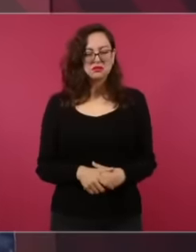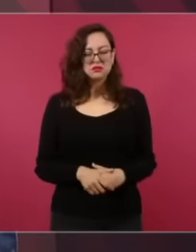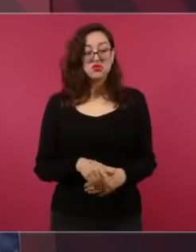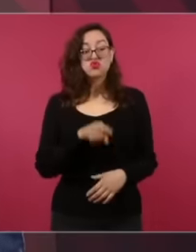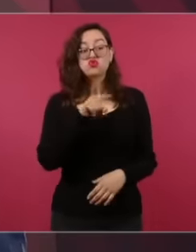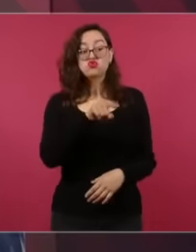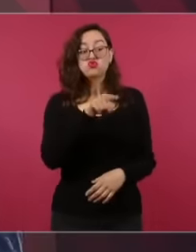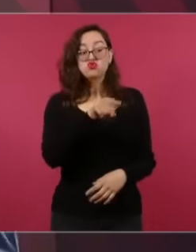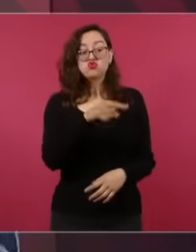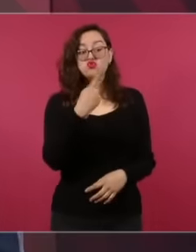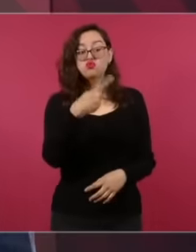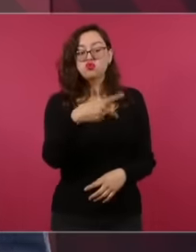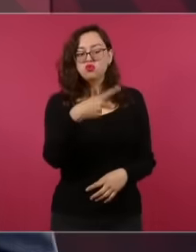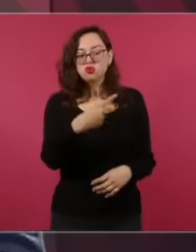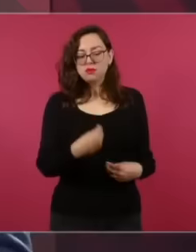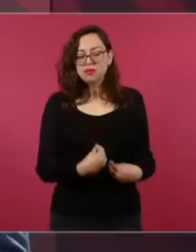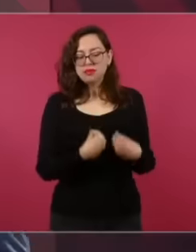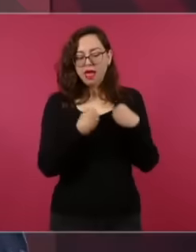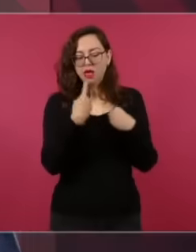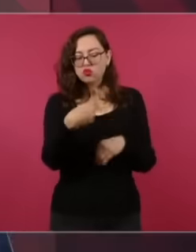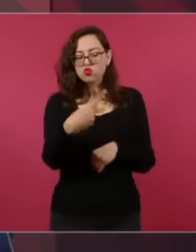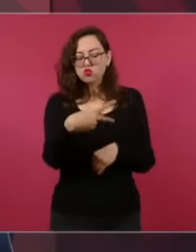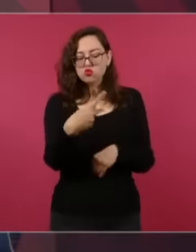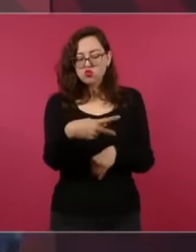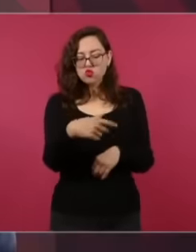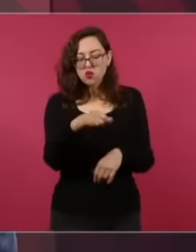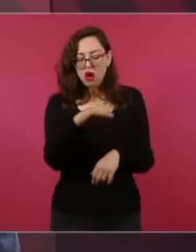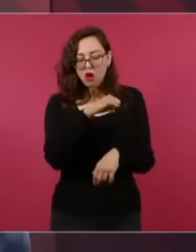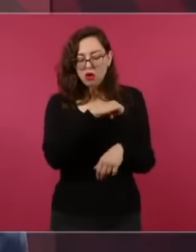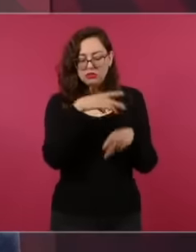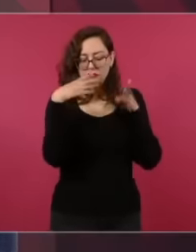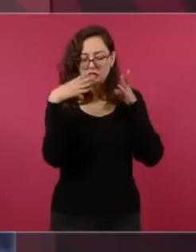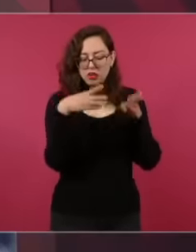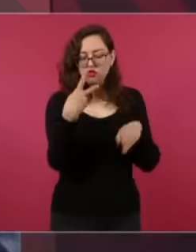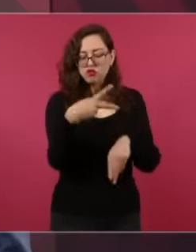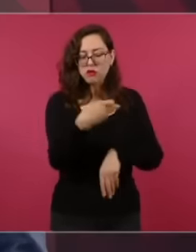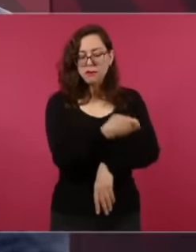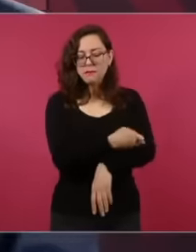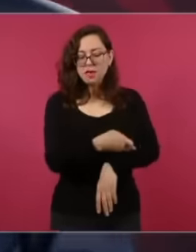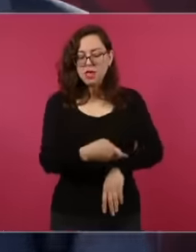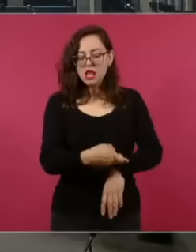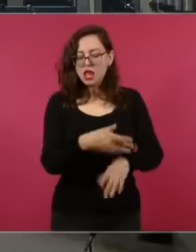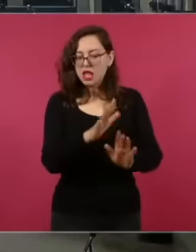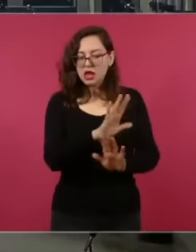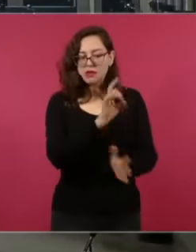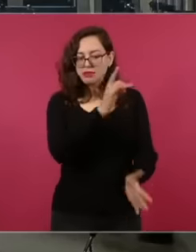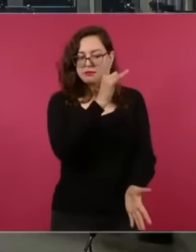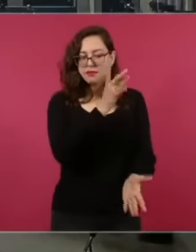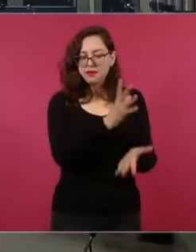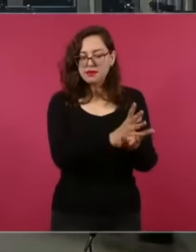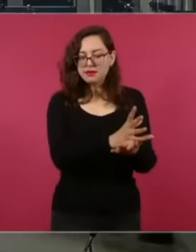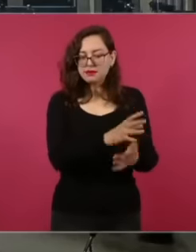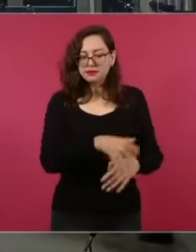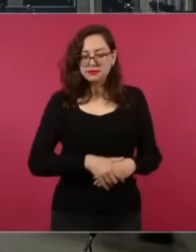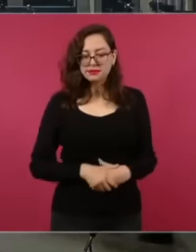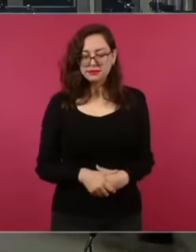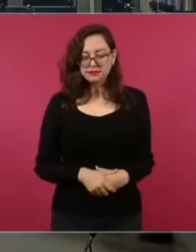children